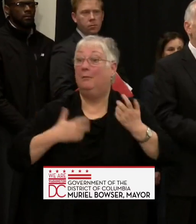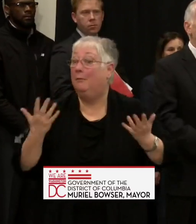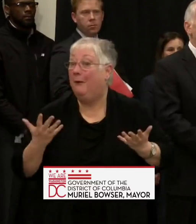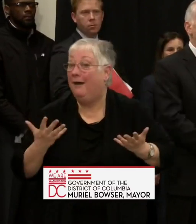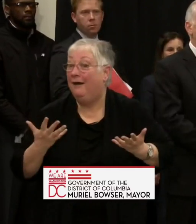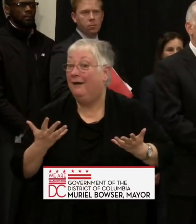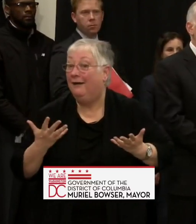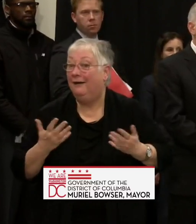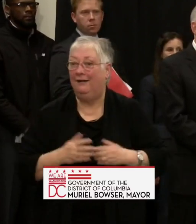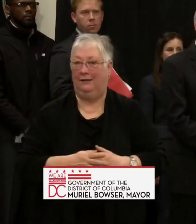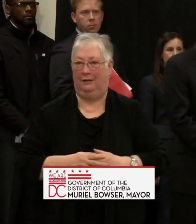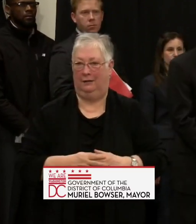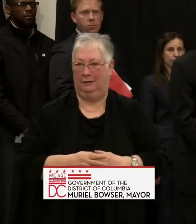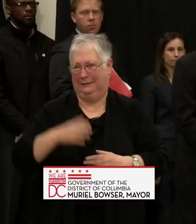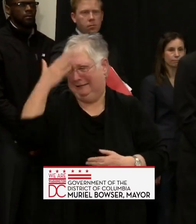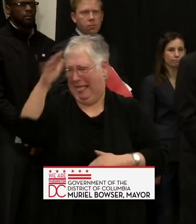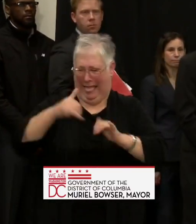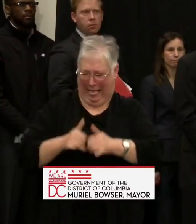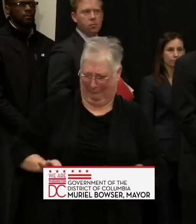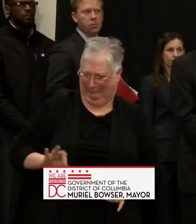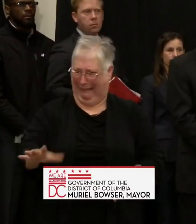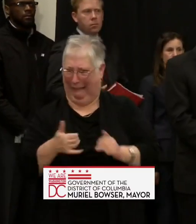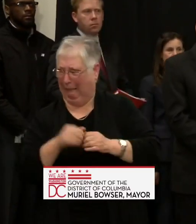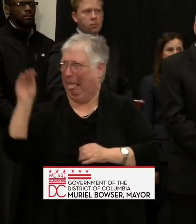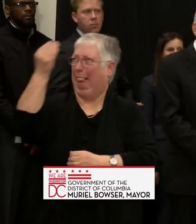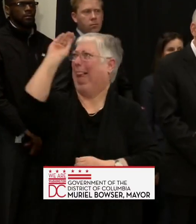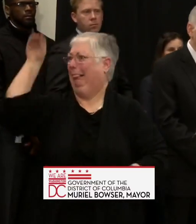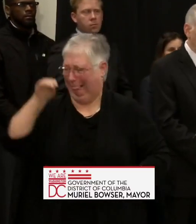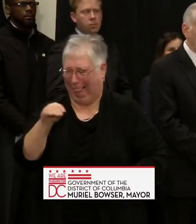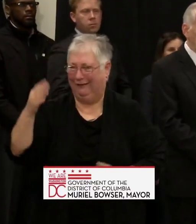HOW TO PAY AND HOW TO GET WHERE THEY ARE GOING TO WE ARE